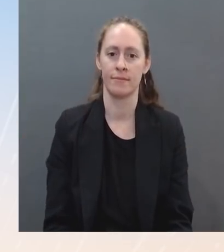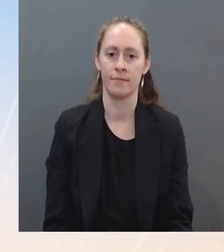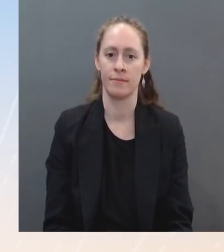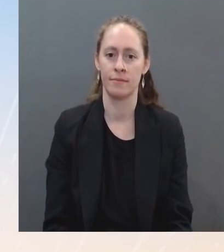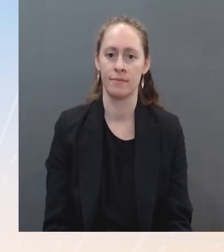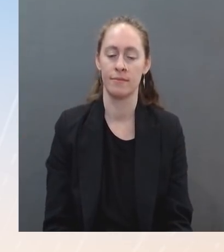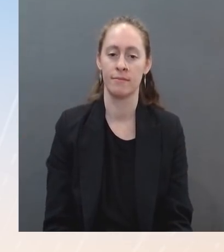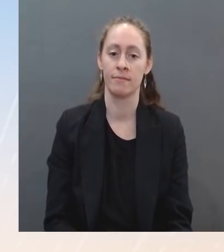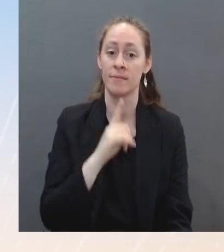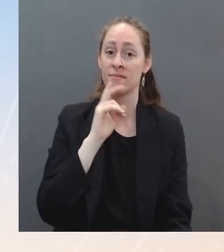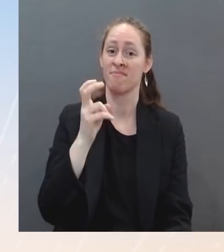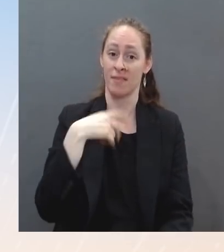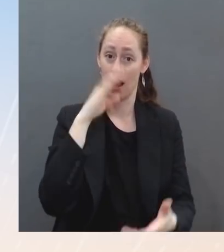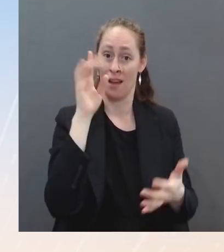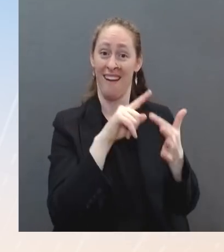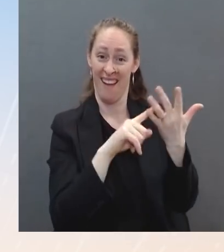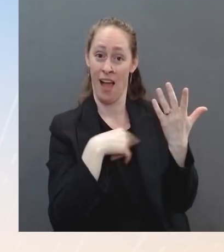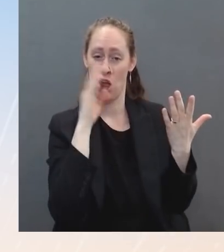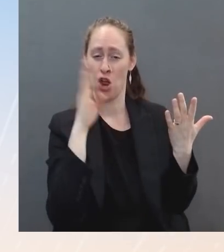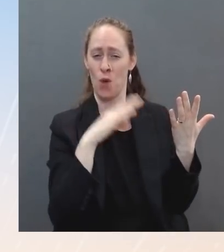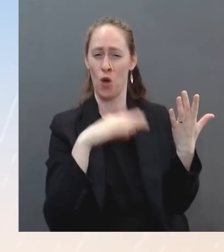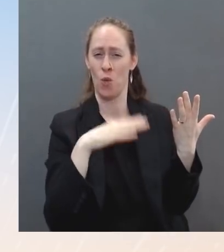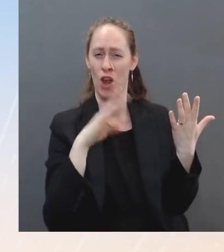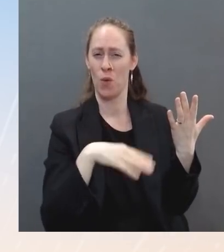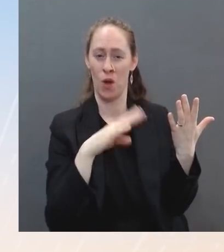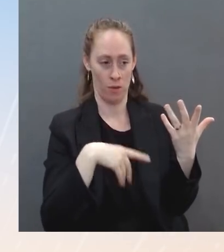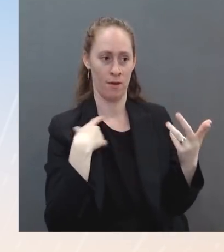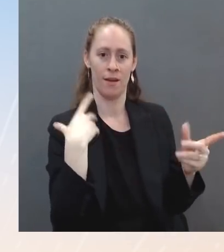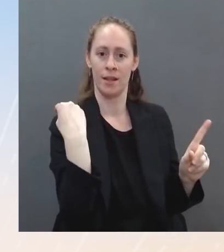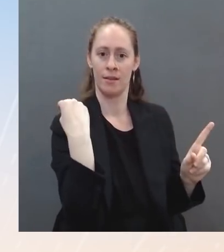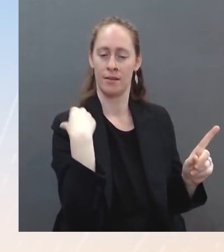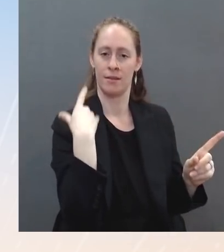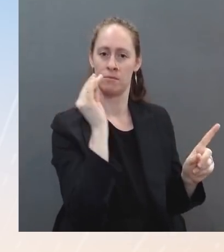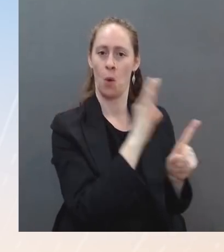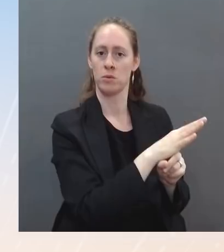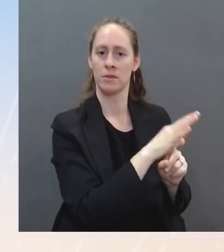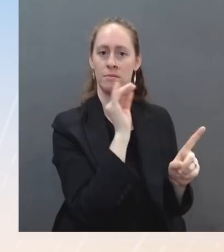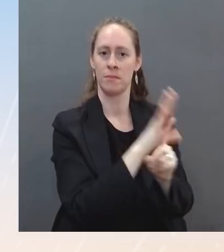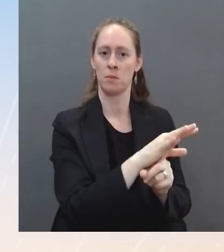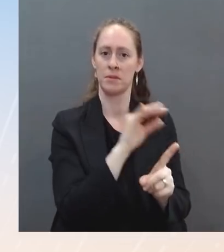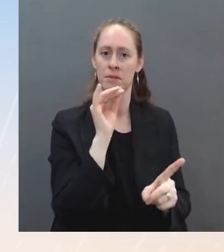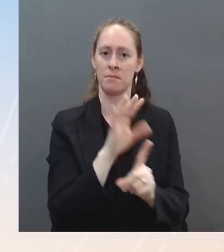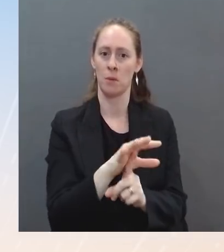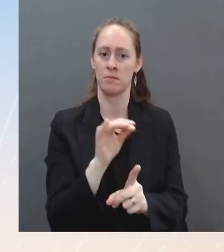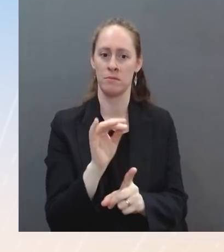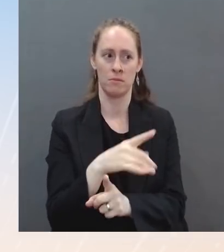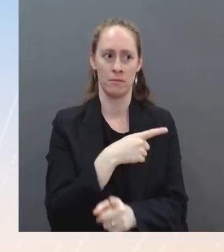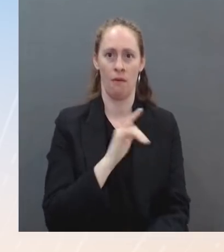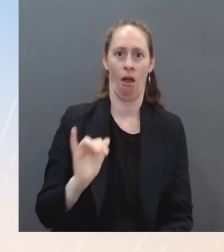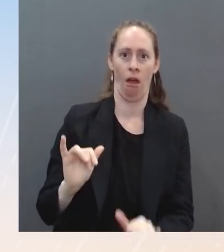and to be clear that we knew what their intentions were, had the impact of putting them on their back foot.